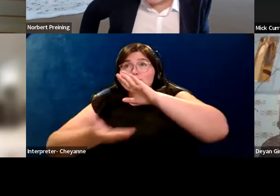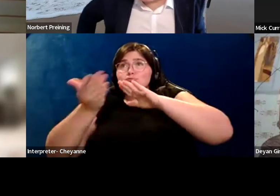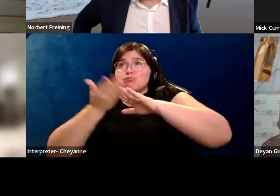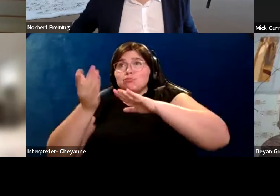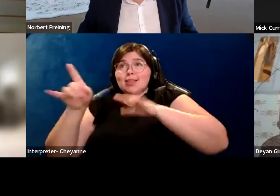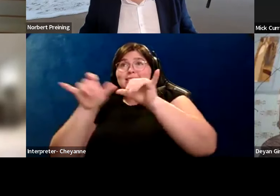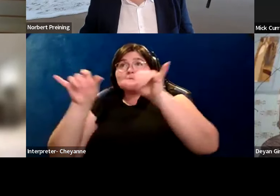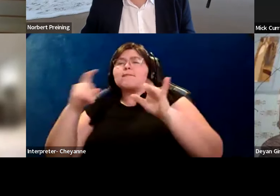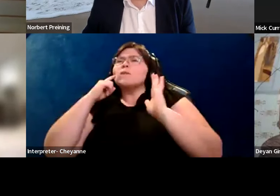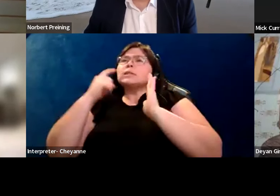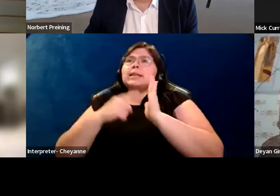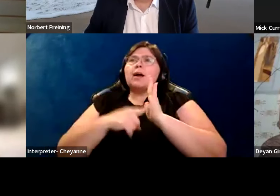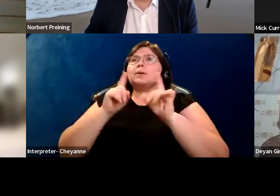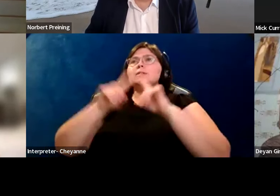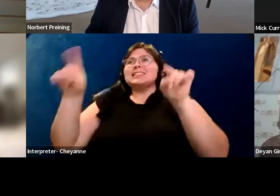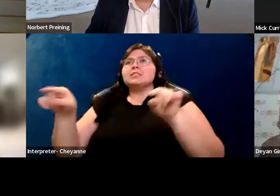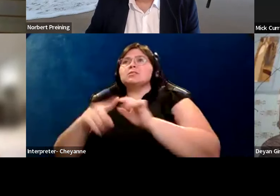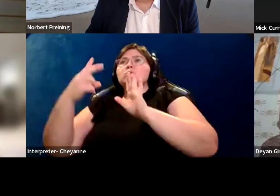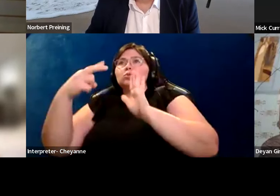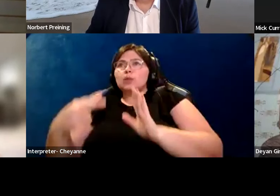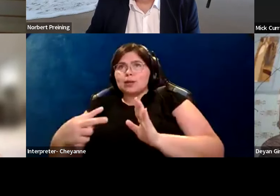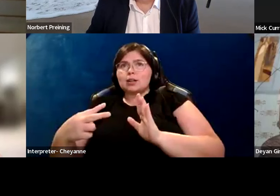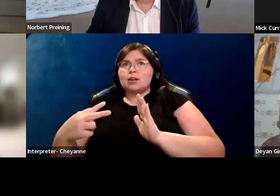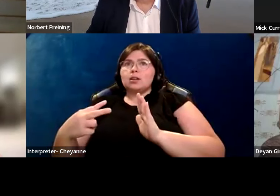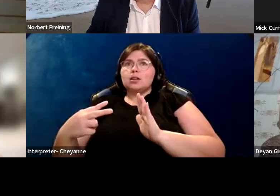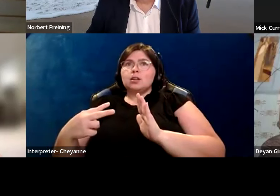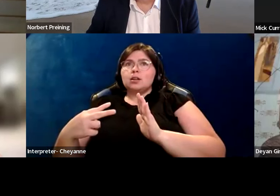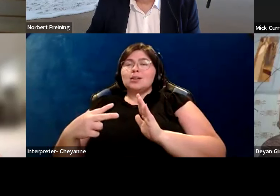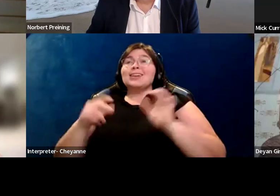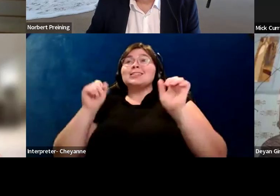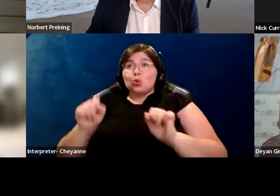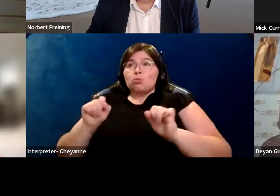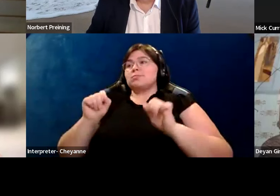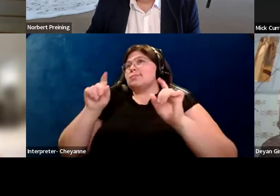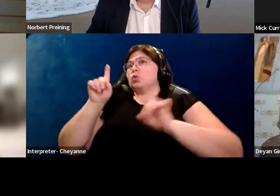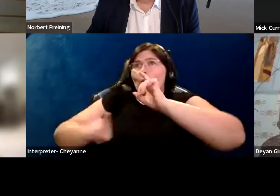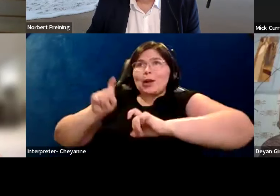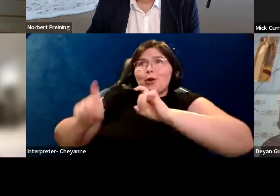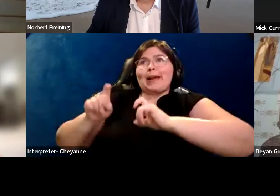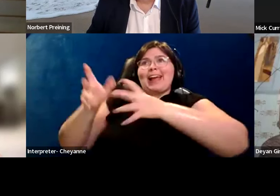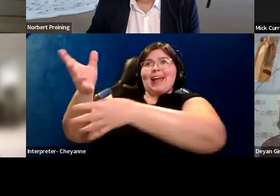readers, to be able to query and fetch information